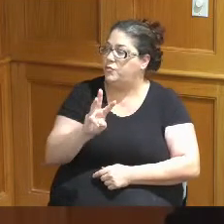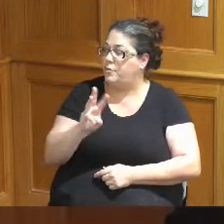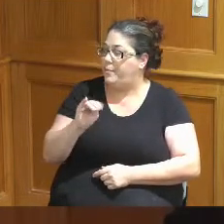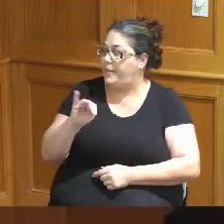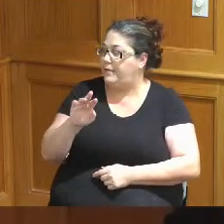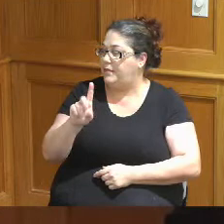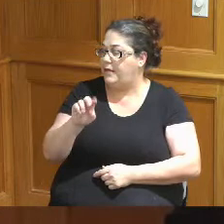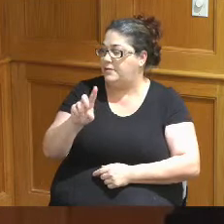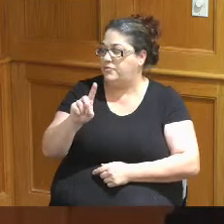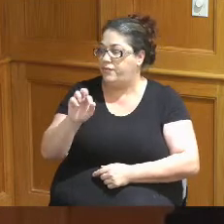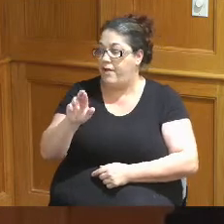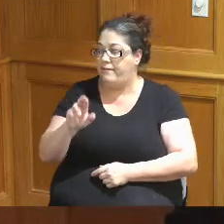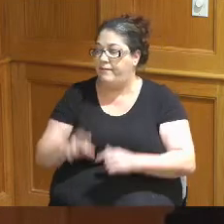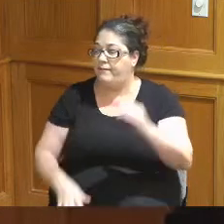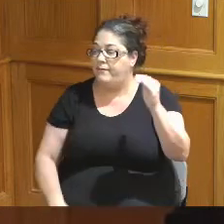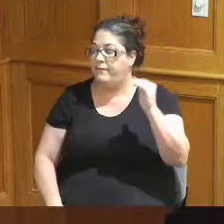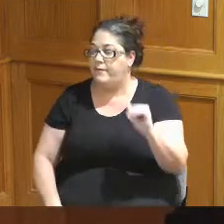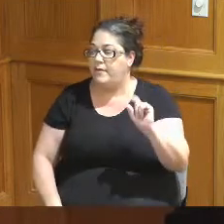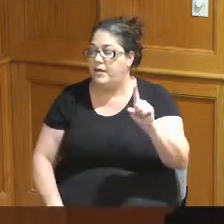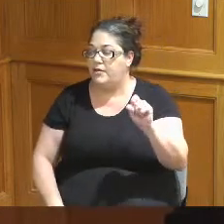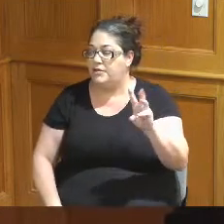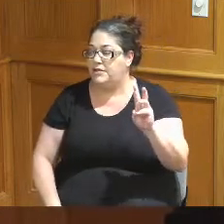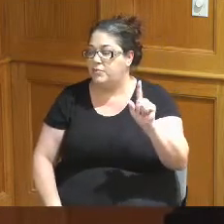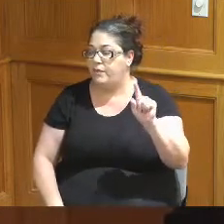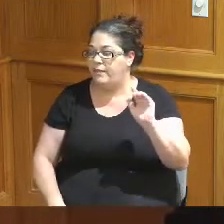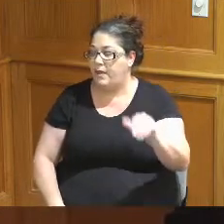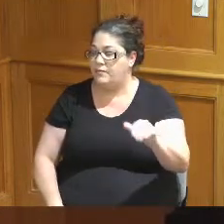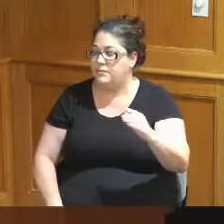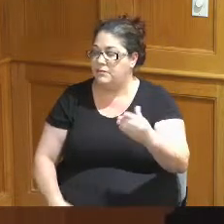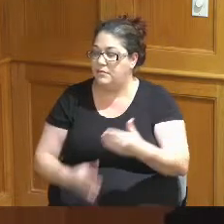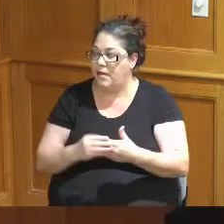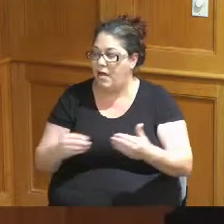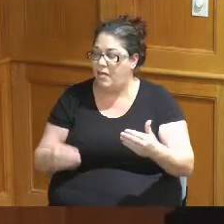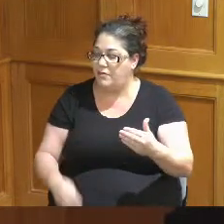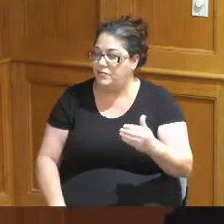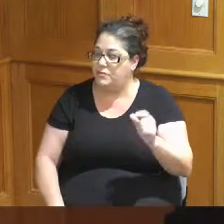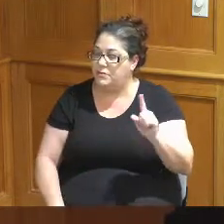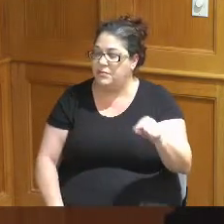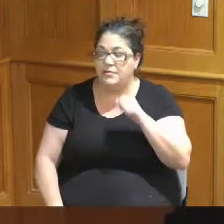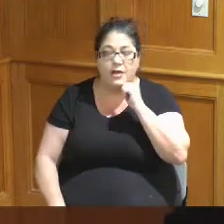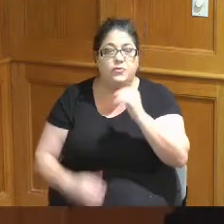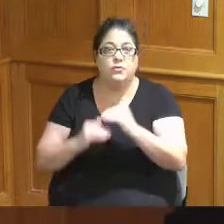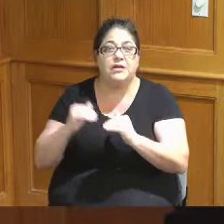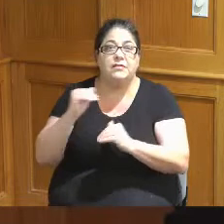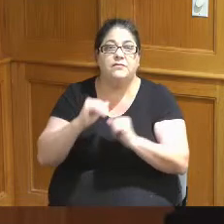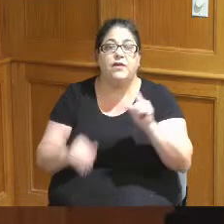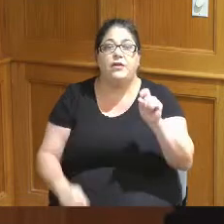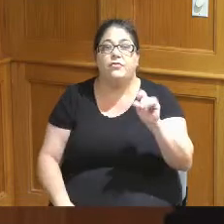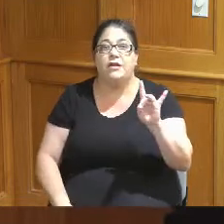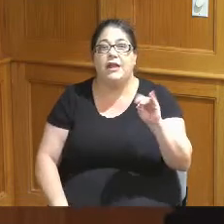this particular estimate was 161 thousand dollars exceed a total amount of 180,000 for the project